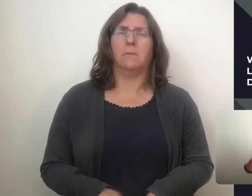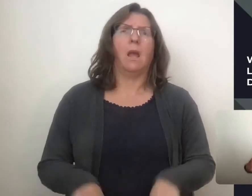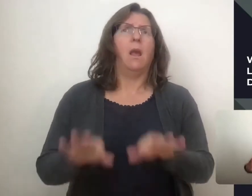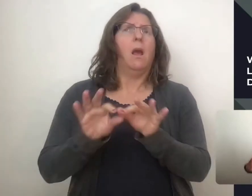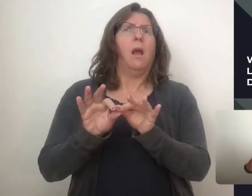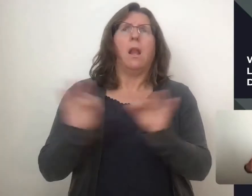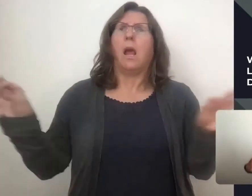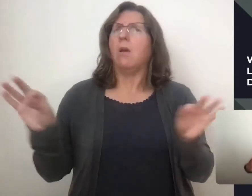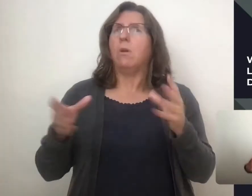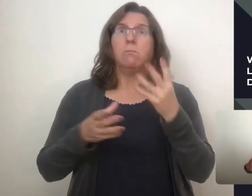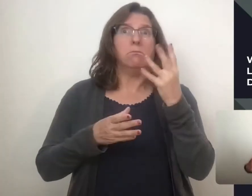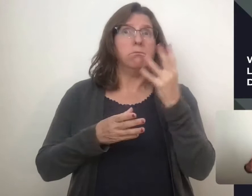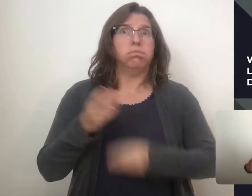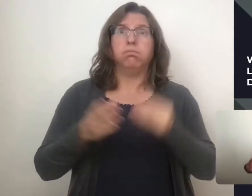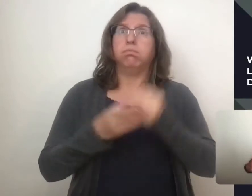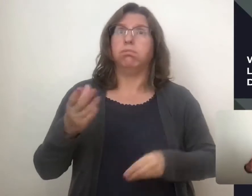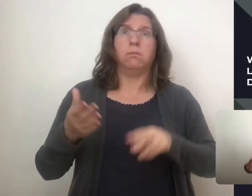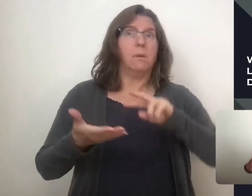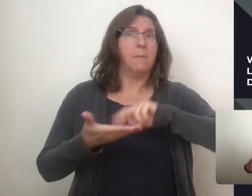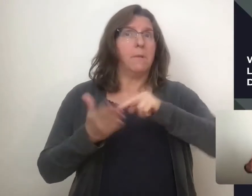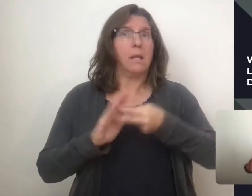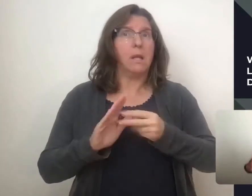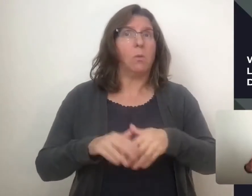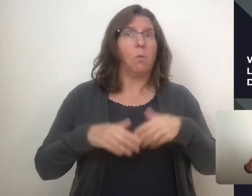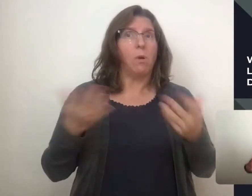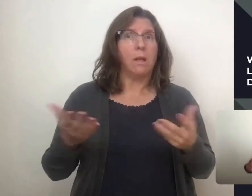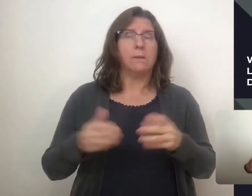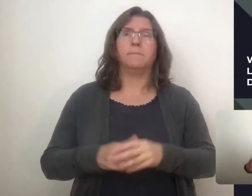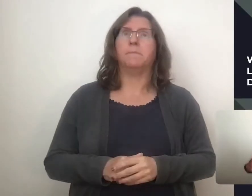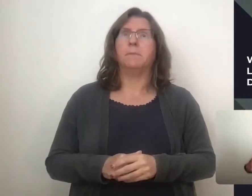And what causes language deprivation?